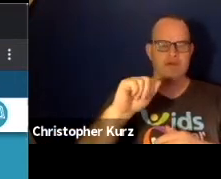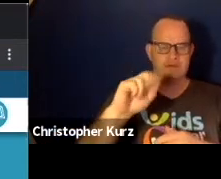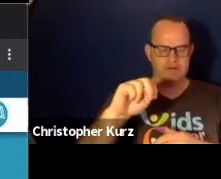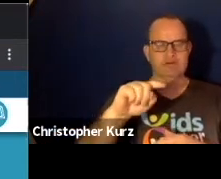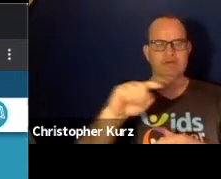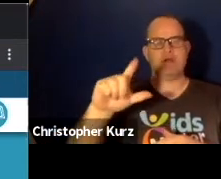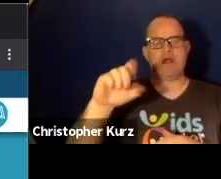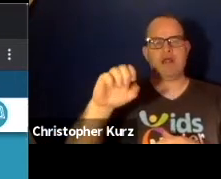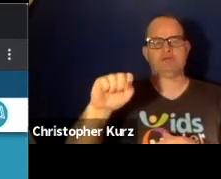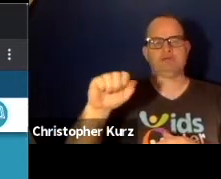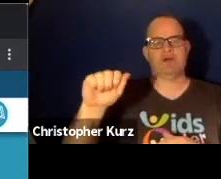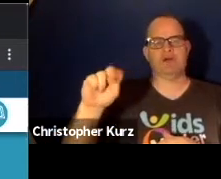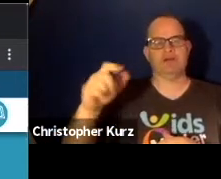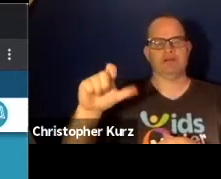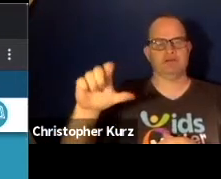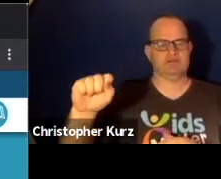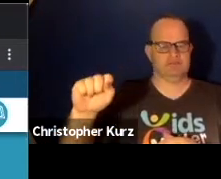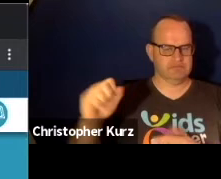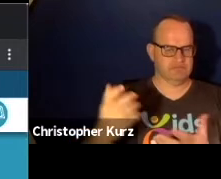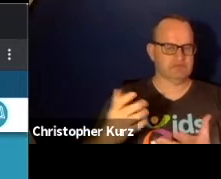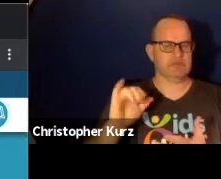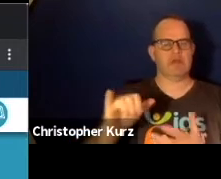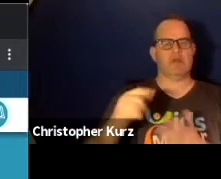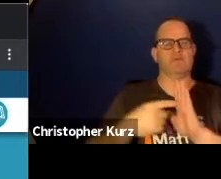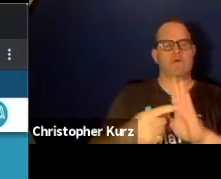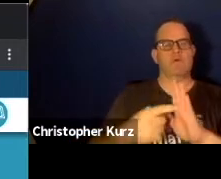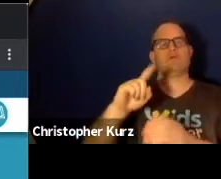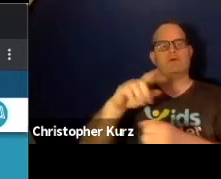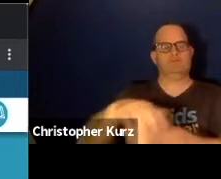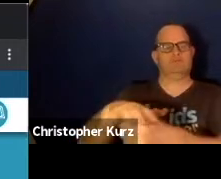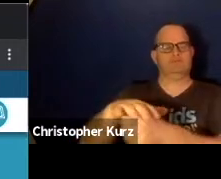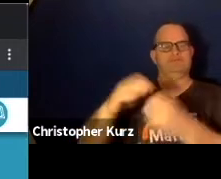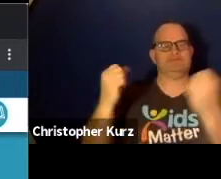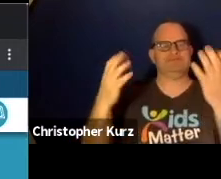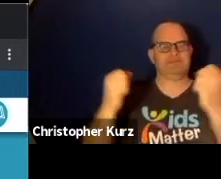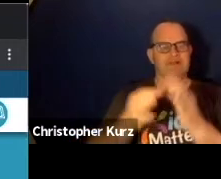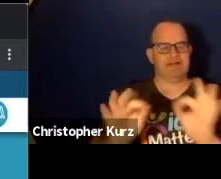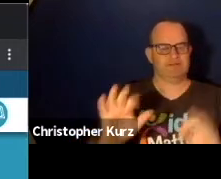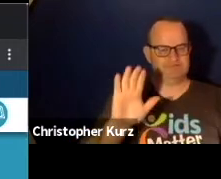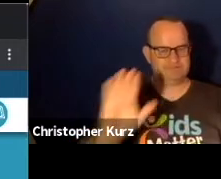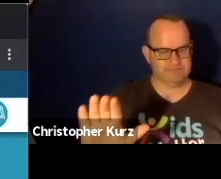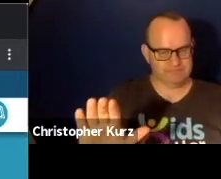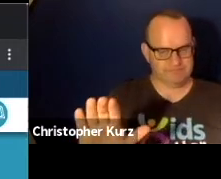As an example, if you want to use the dialect of American Sign Language that's